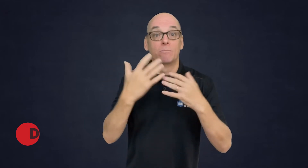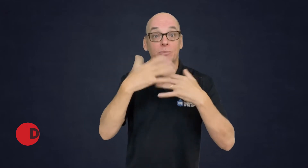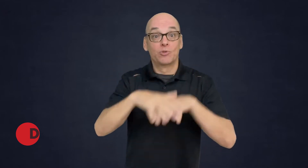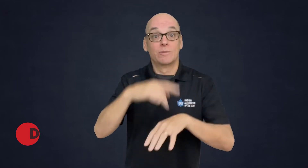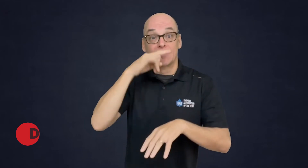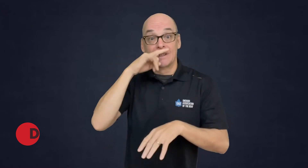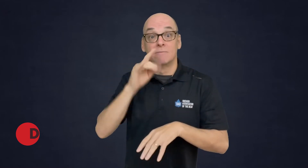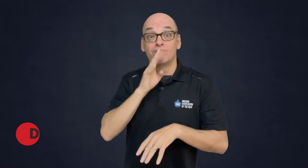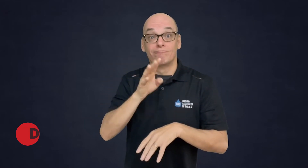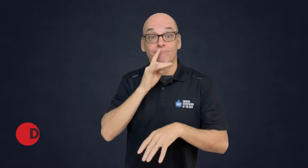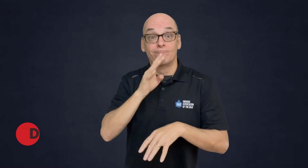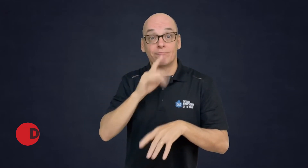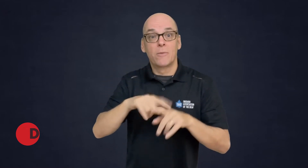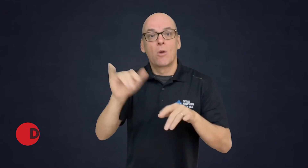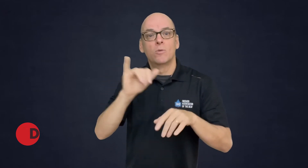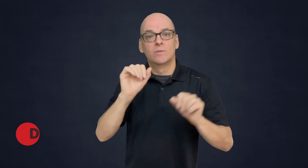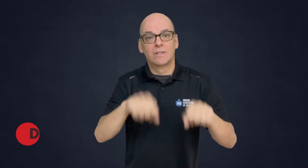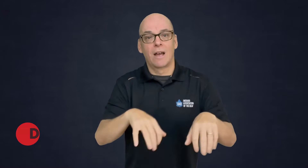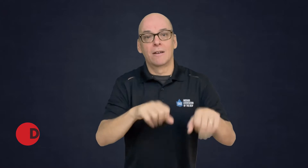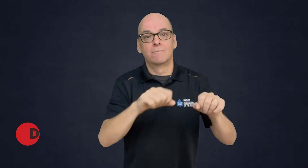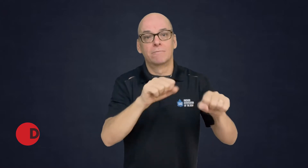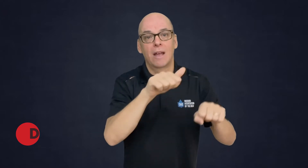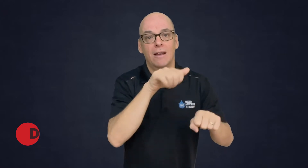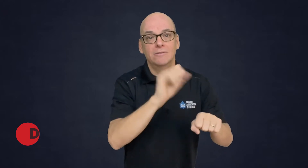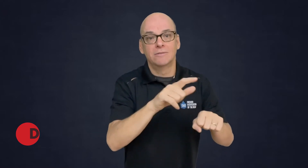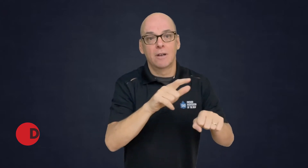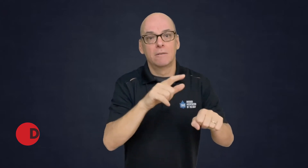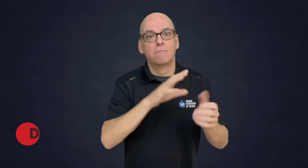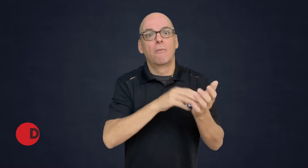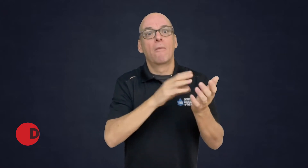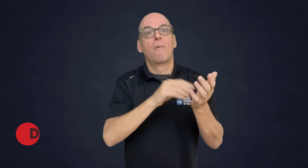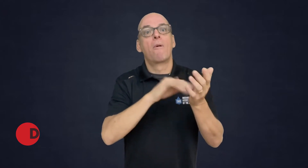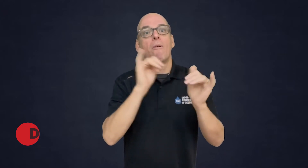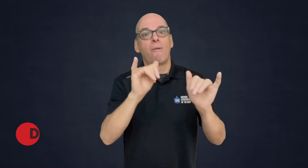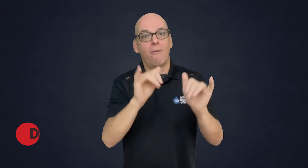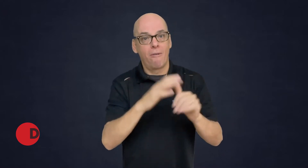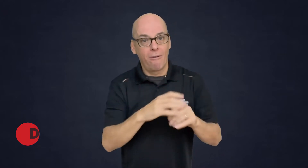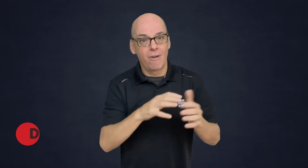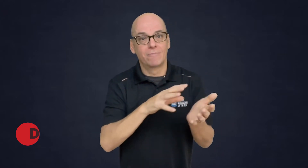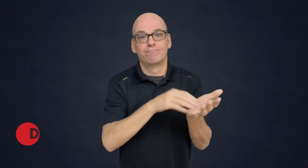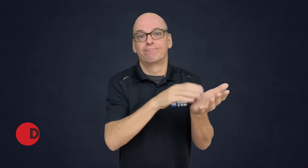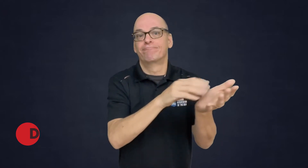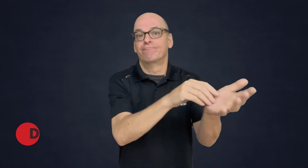mainstreamed kids who speak but can take ASL classes and learn.